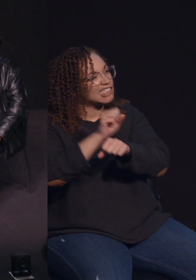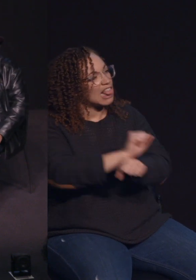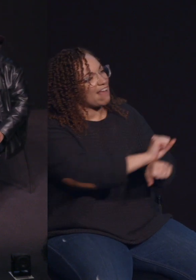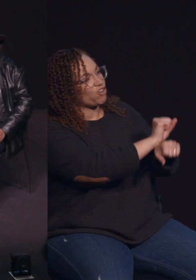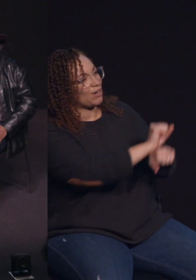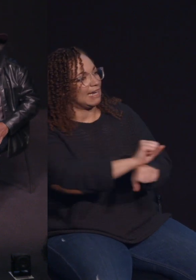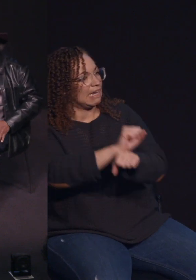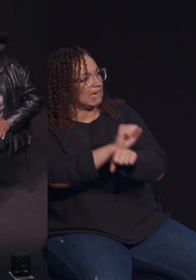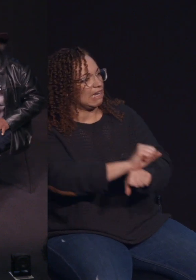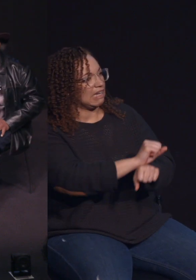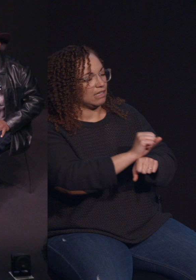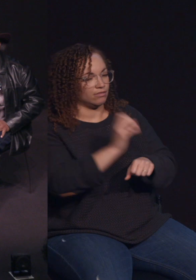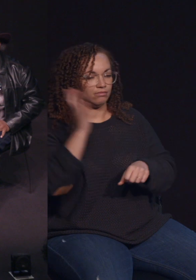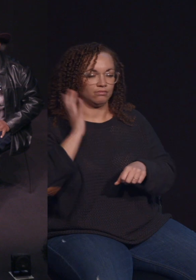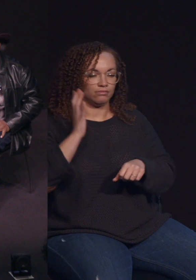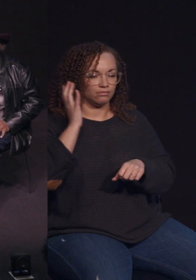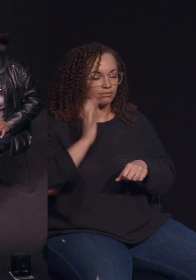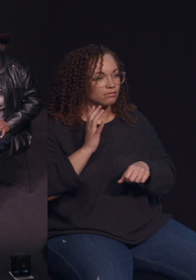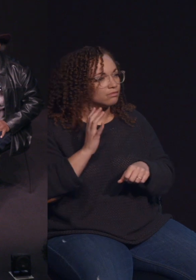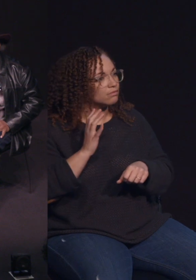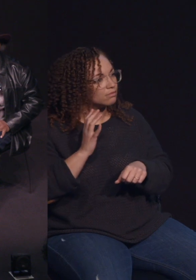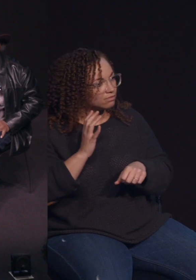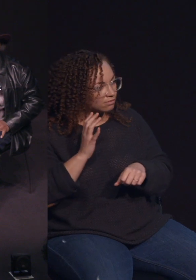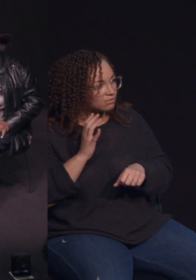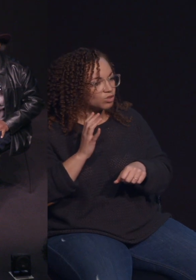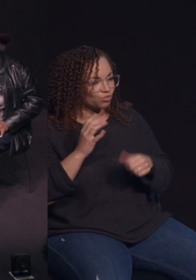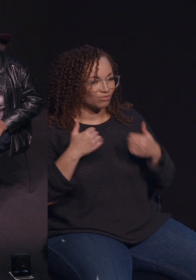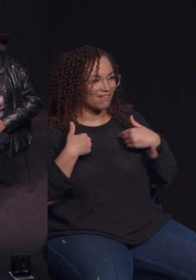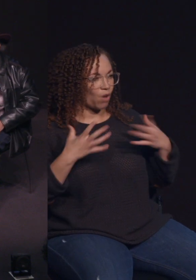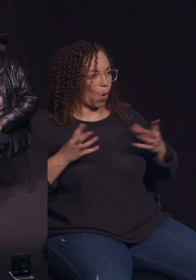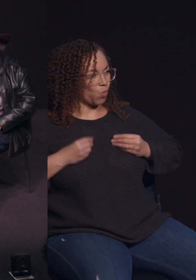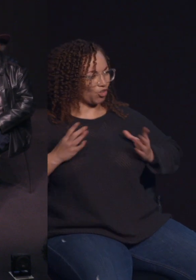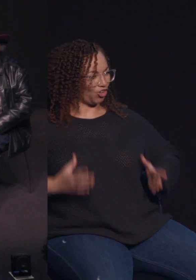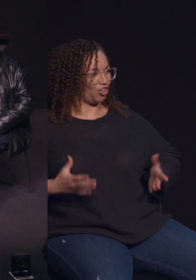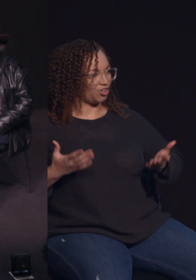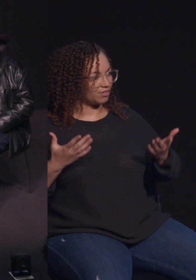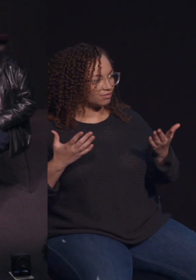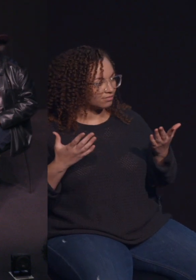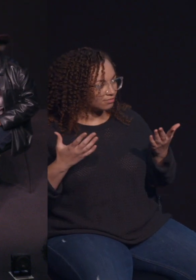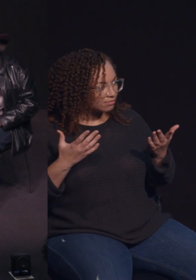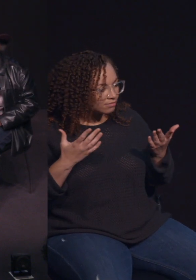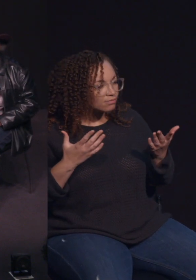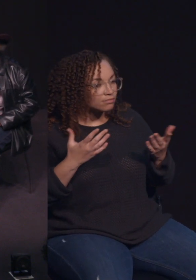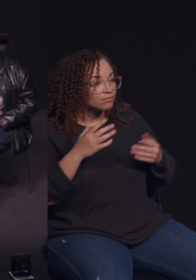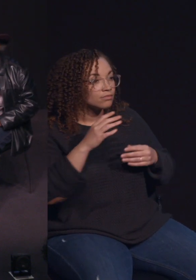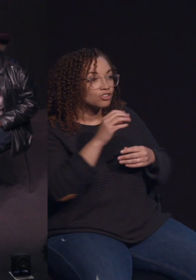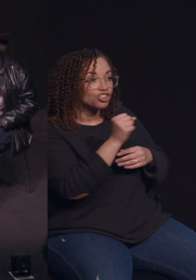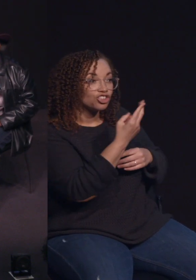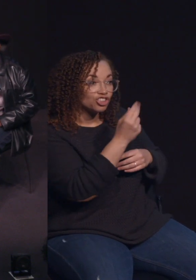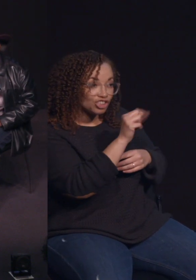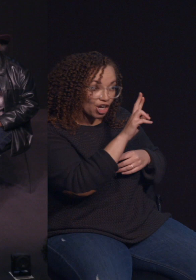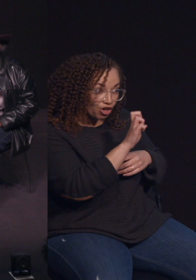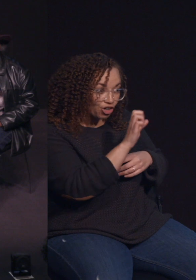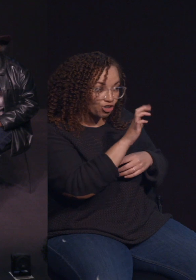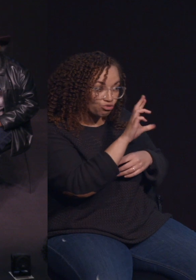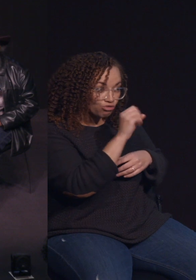owned by another individual. In sharecropping, you're owned by an individual's land which